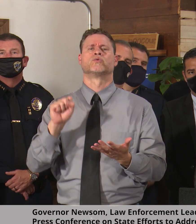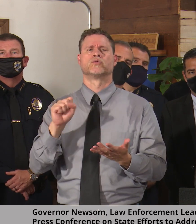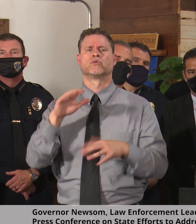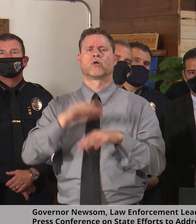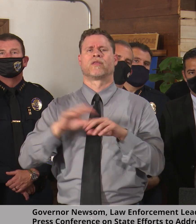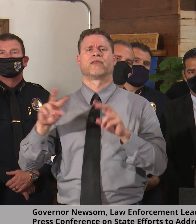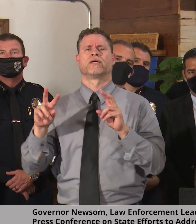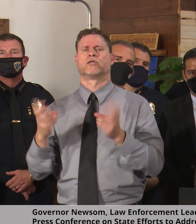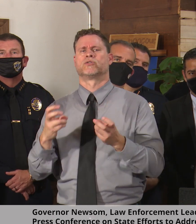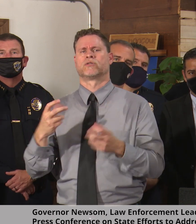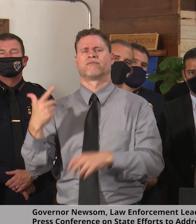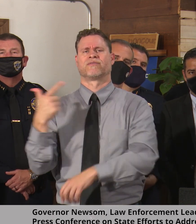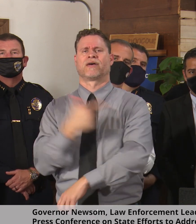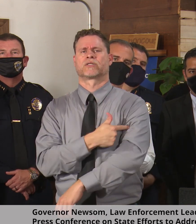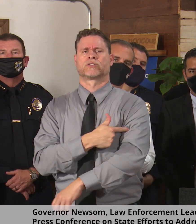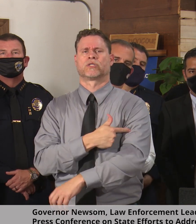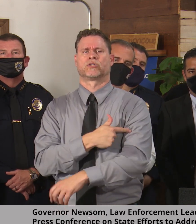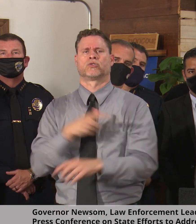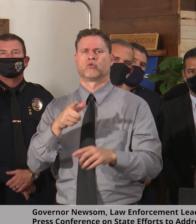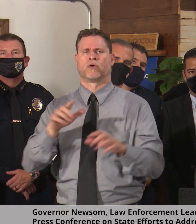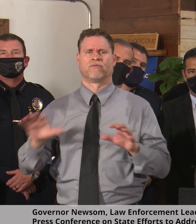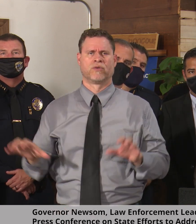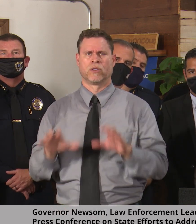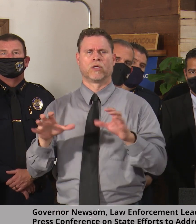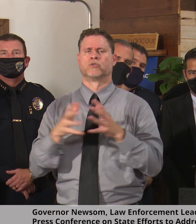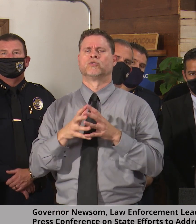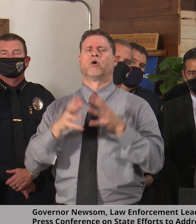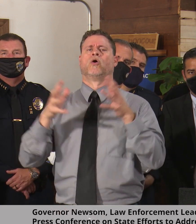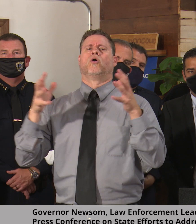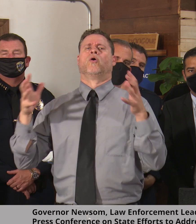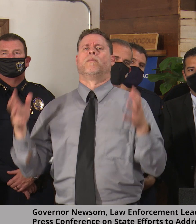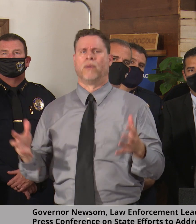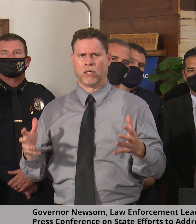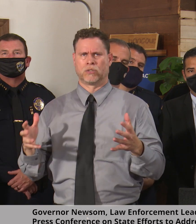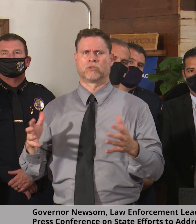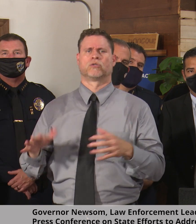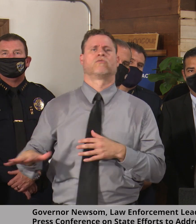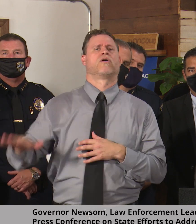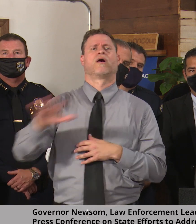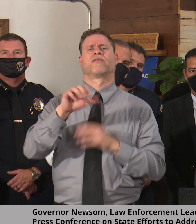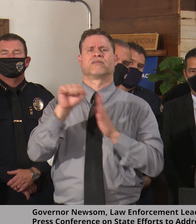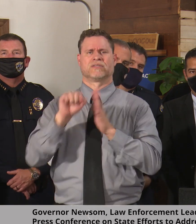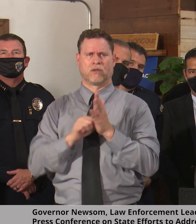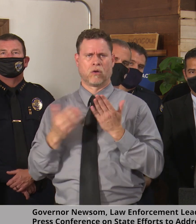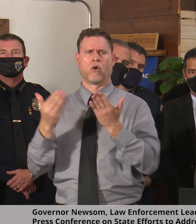issue of vaccinations, you have done so much travel, the state offered millions of dollars,